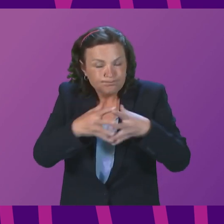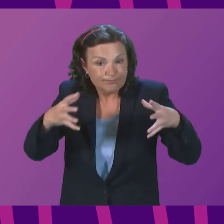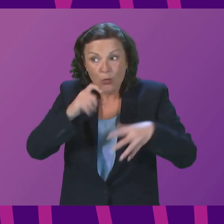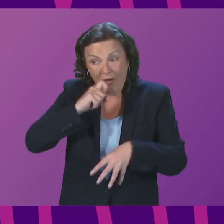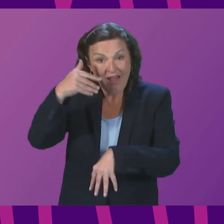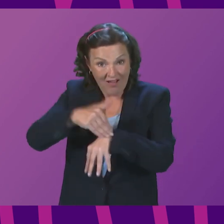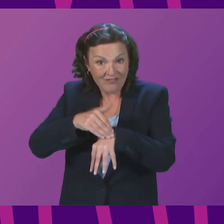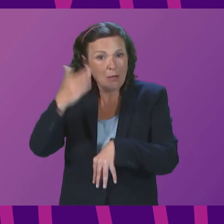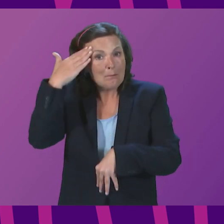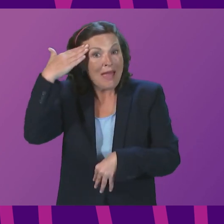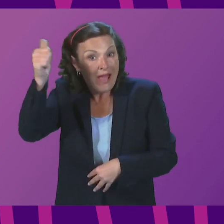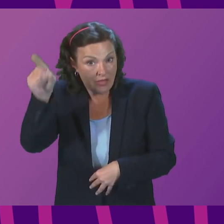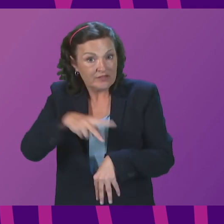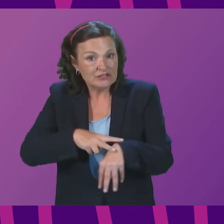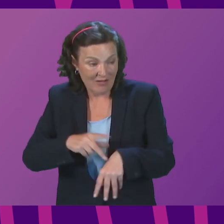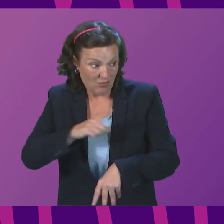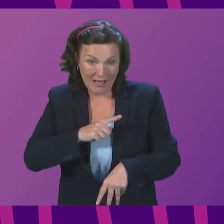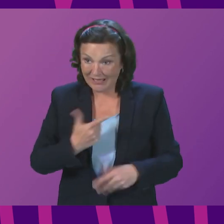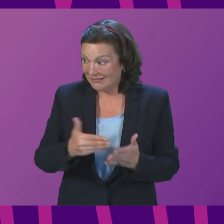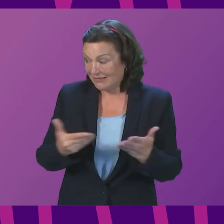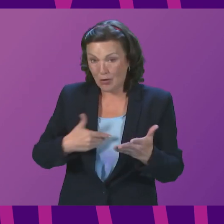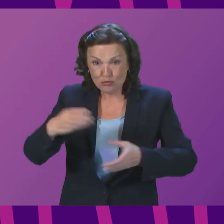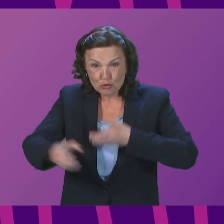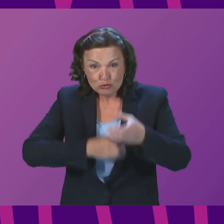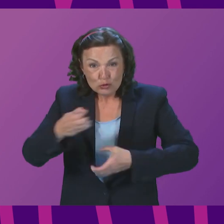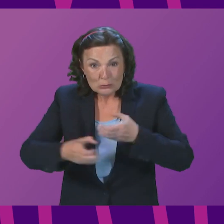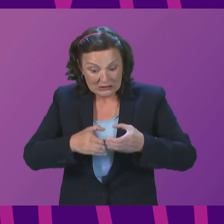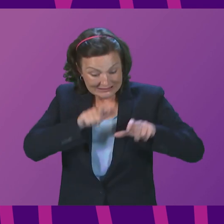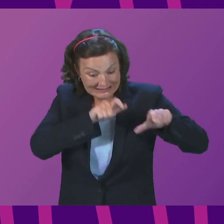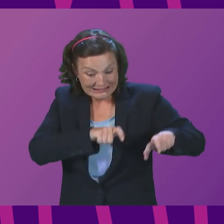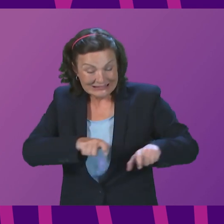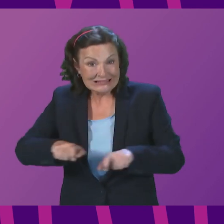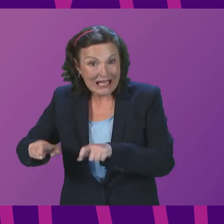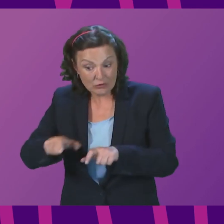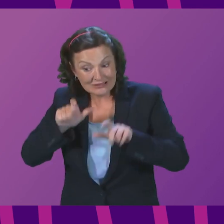time when recruitment and retention are endemic issues in our NHS.